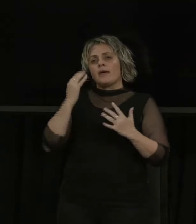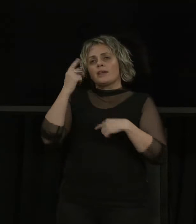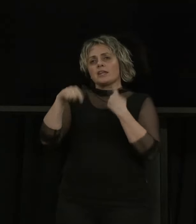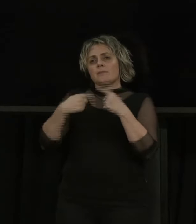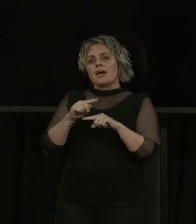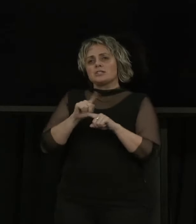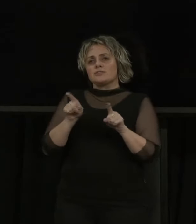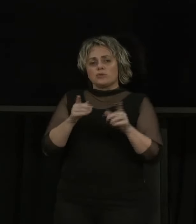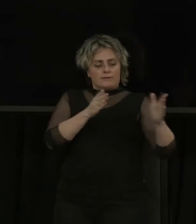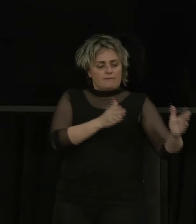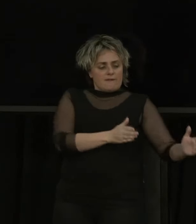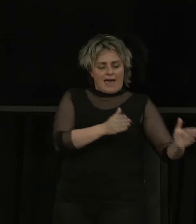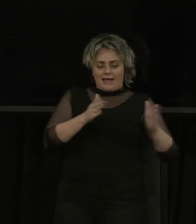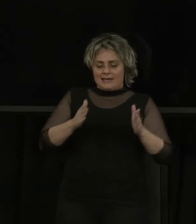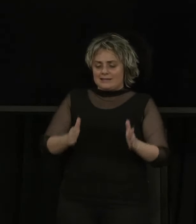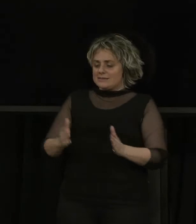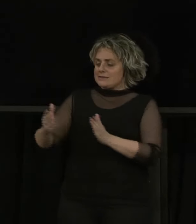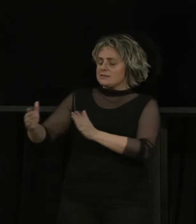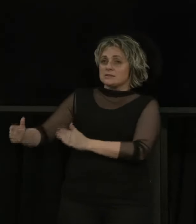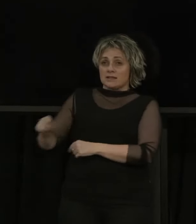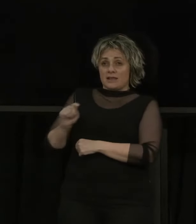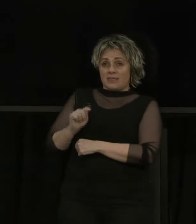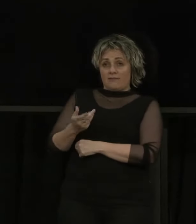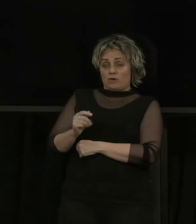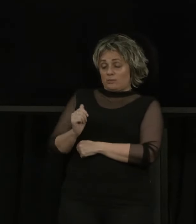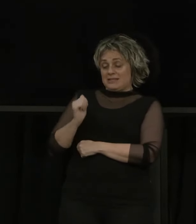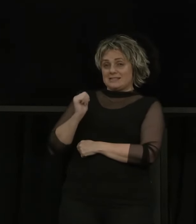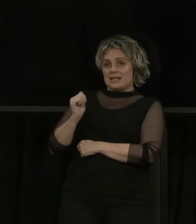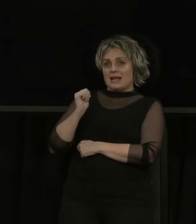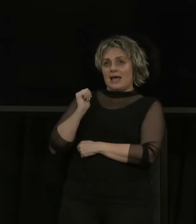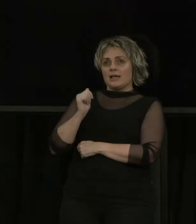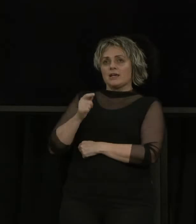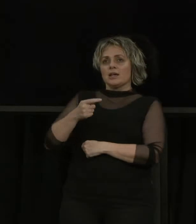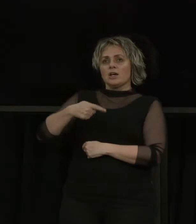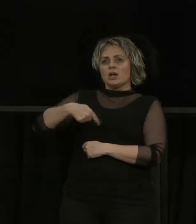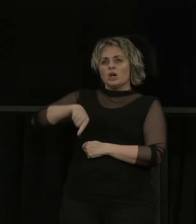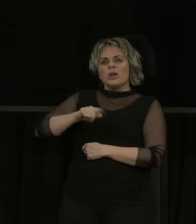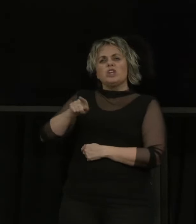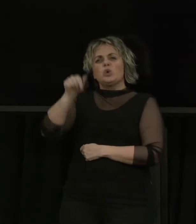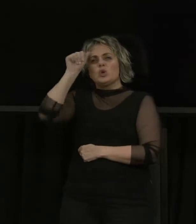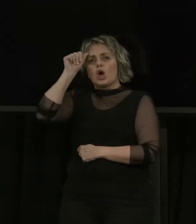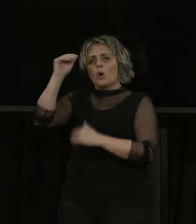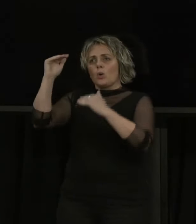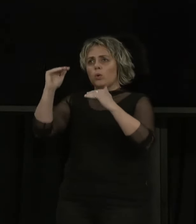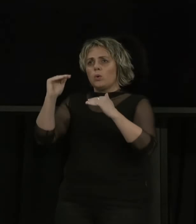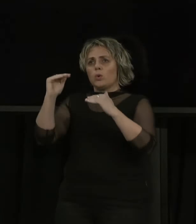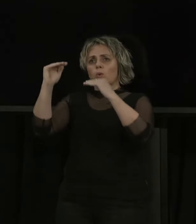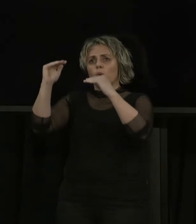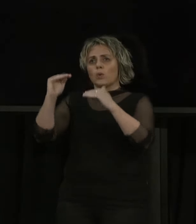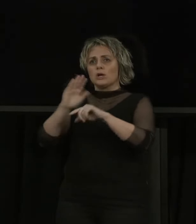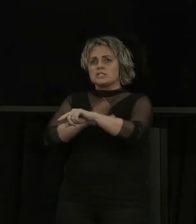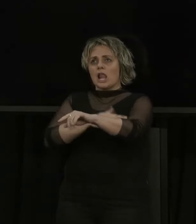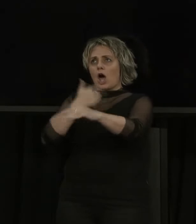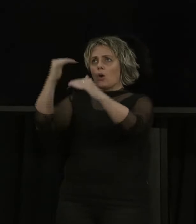less reliance on the vaccine, so both of those things we will be looking at. In terms of where those different phases,